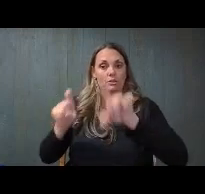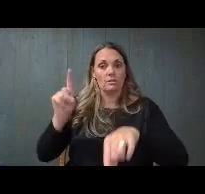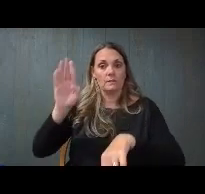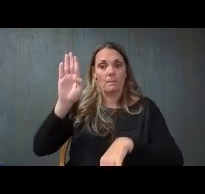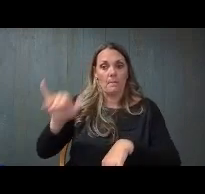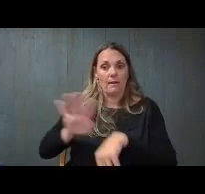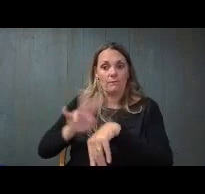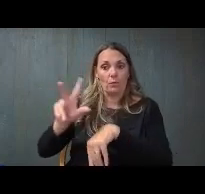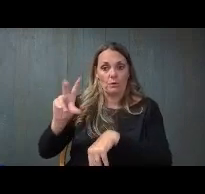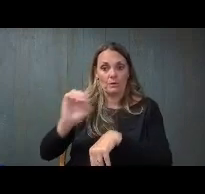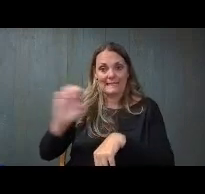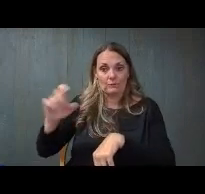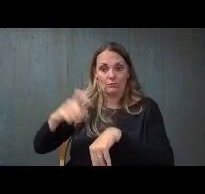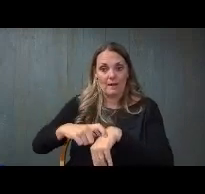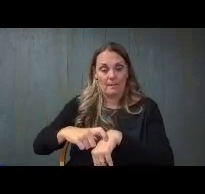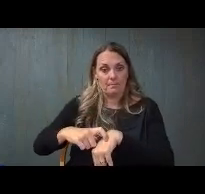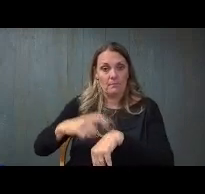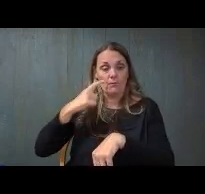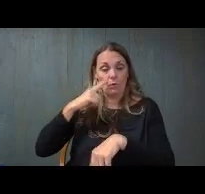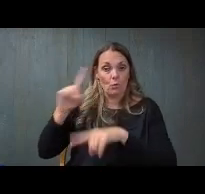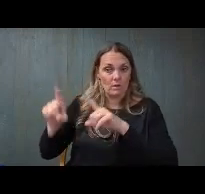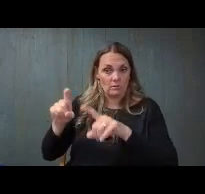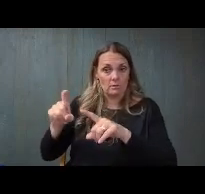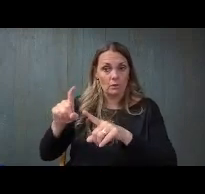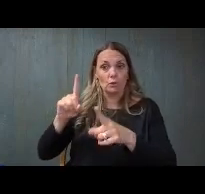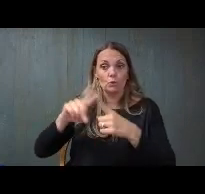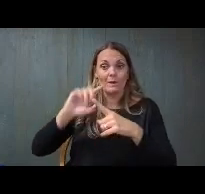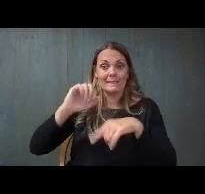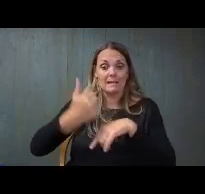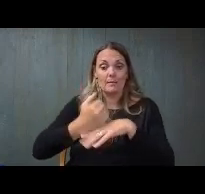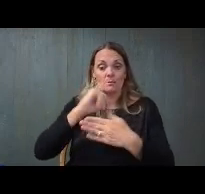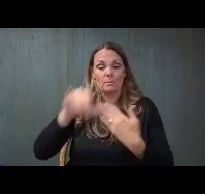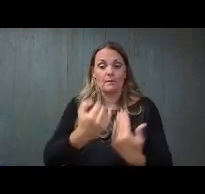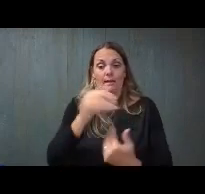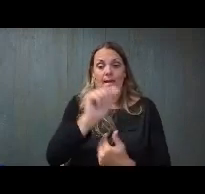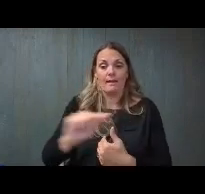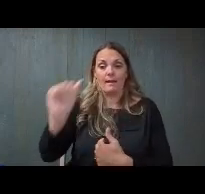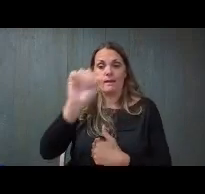eastern to establishment project at FSA that I encourage.